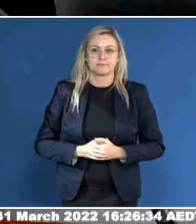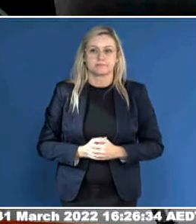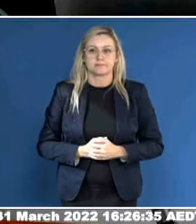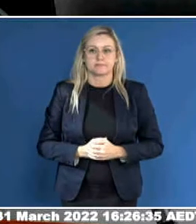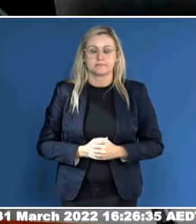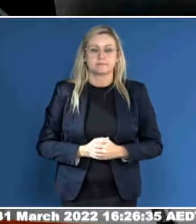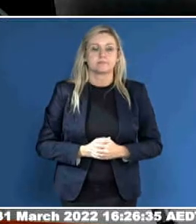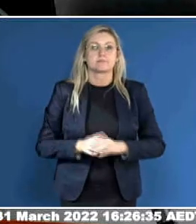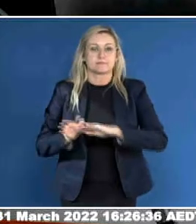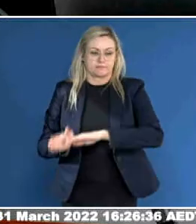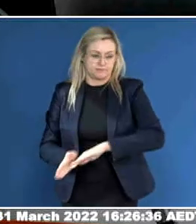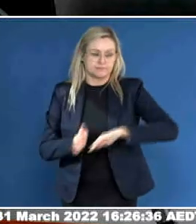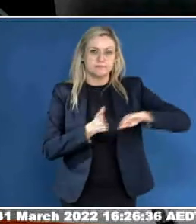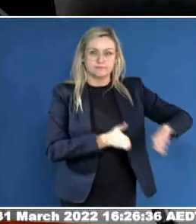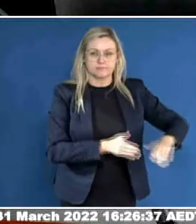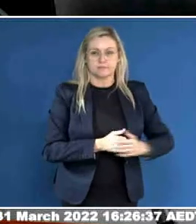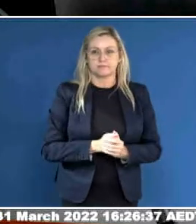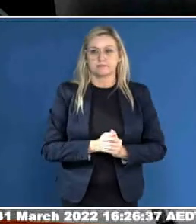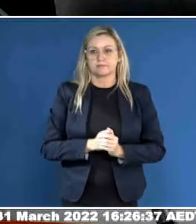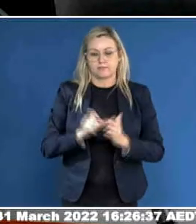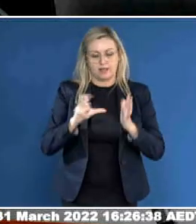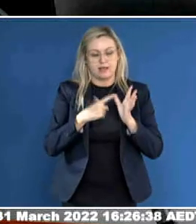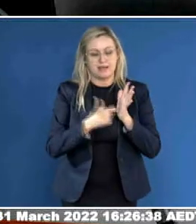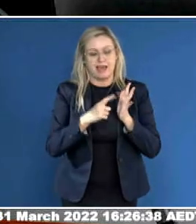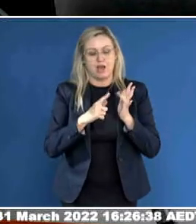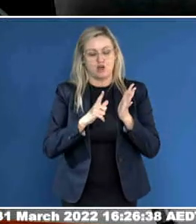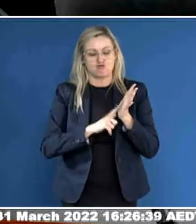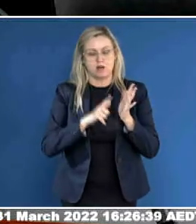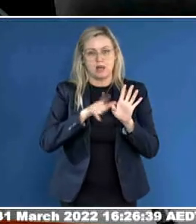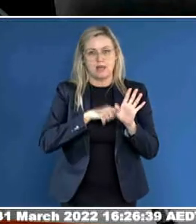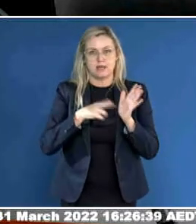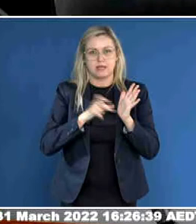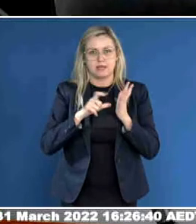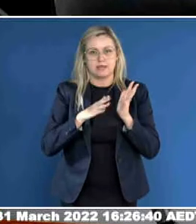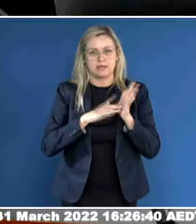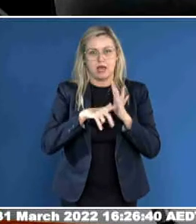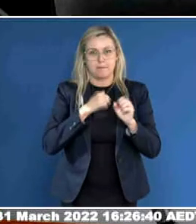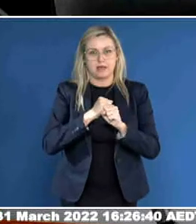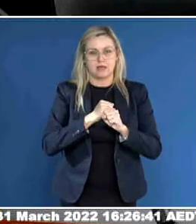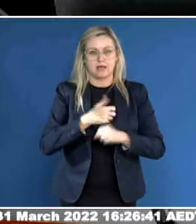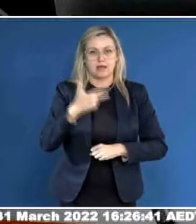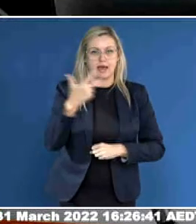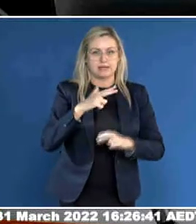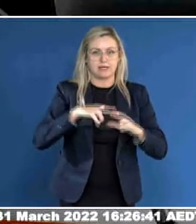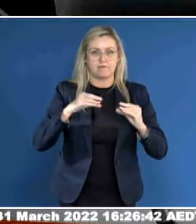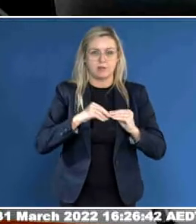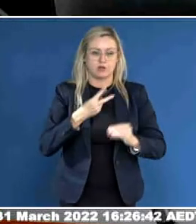Then the statement of Carolyn Cumming dated 18 February 2022, if you could